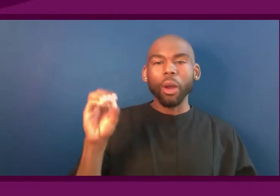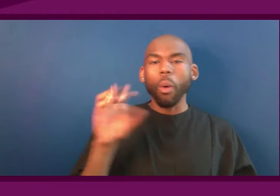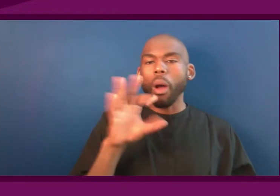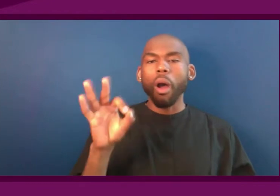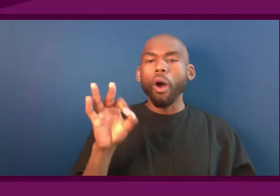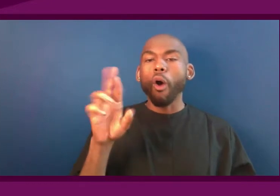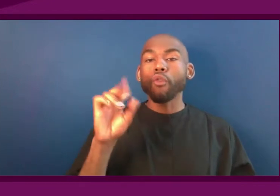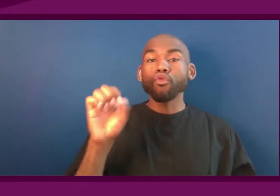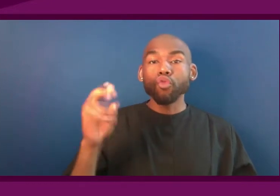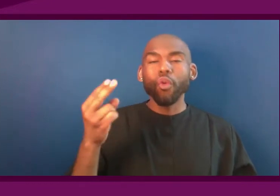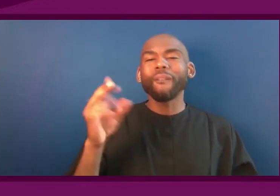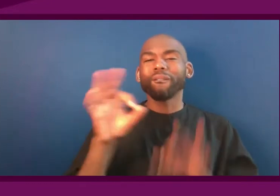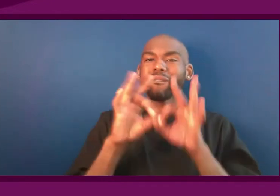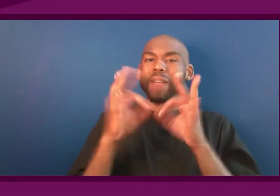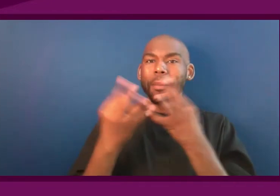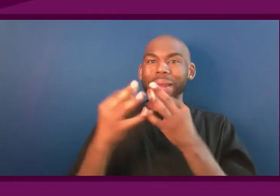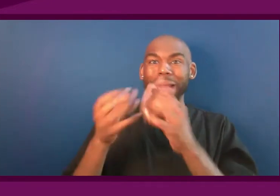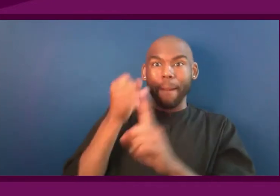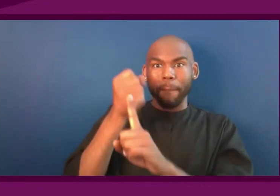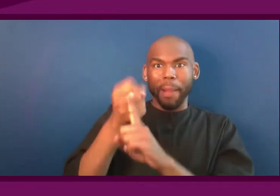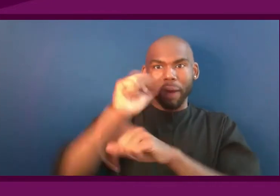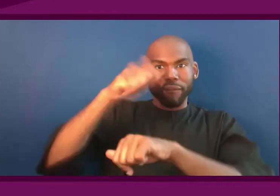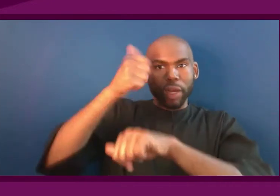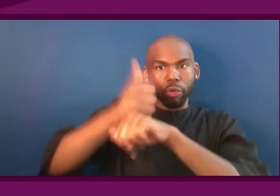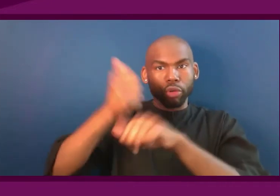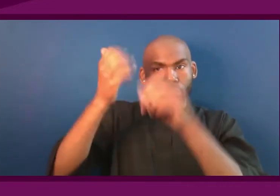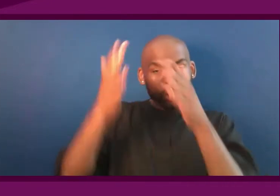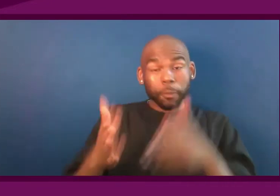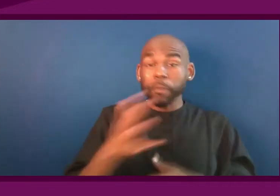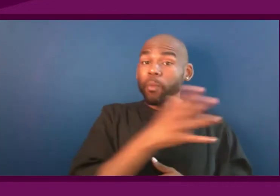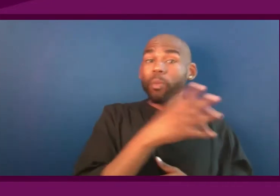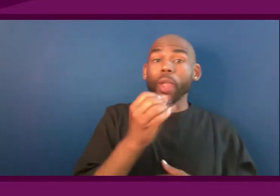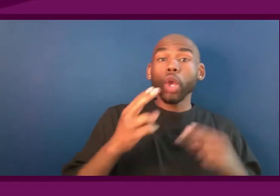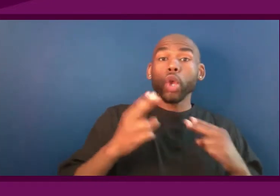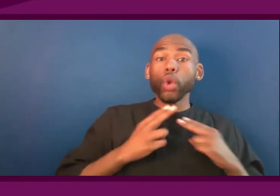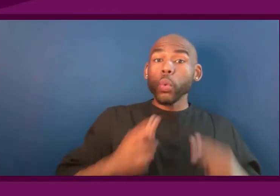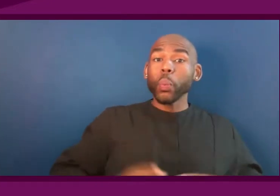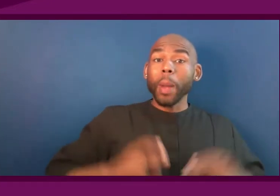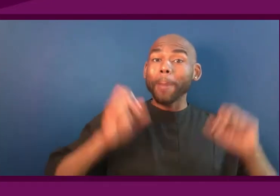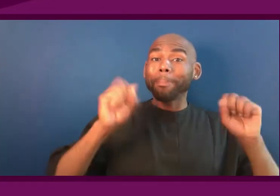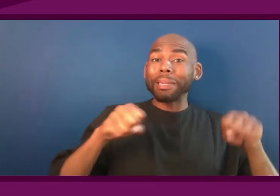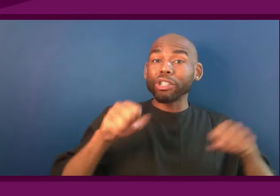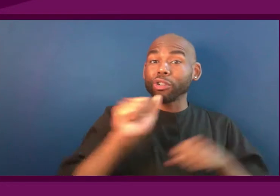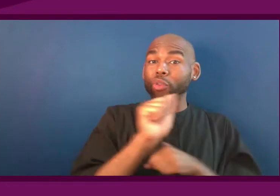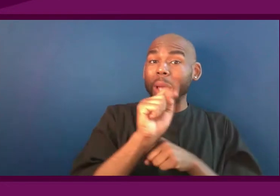favorite snack. My personal go-to snack is brie and crackers, perhaps with a glass of wine, but